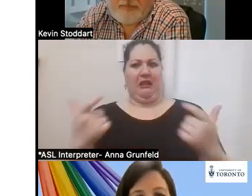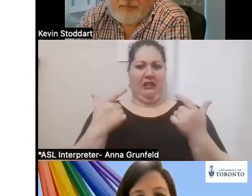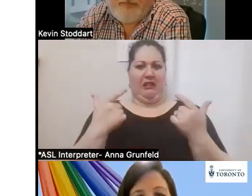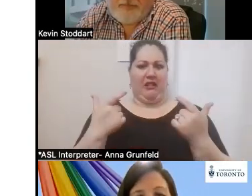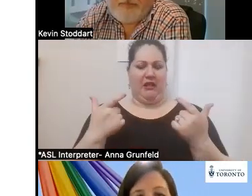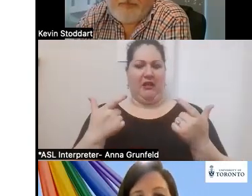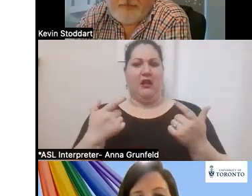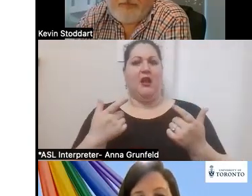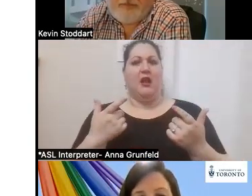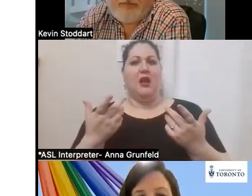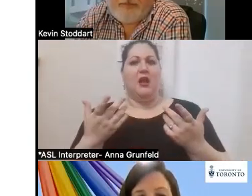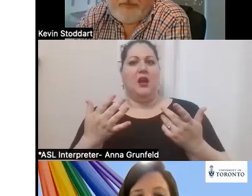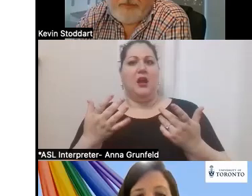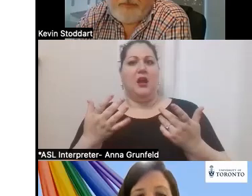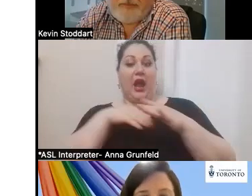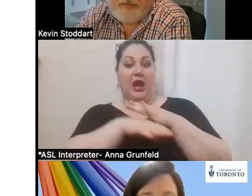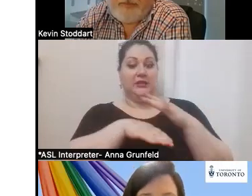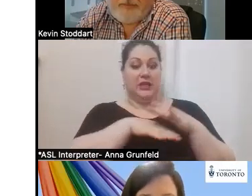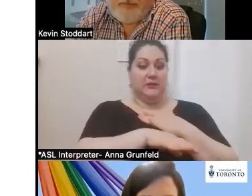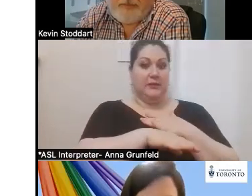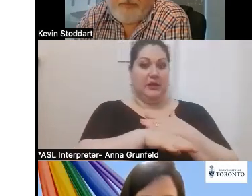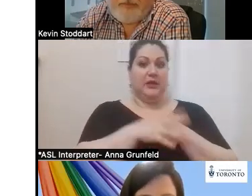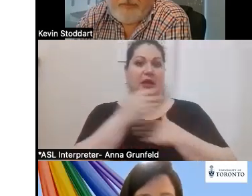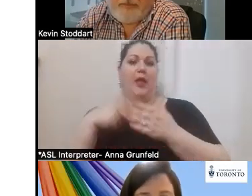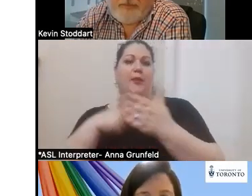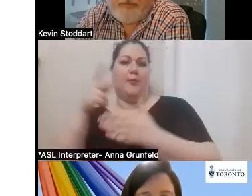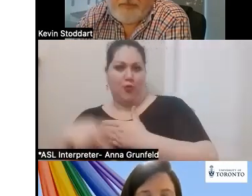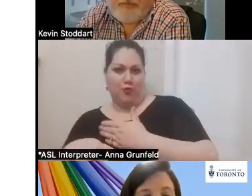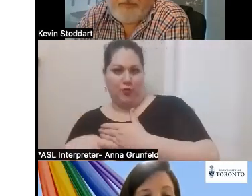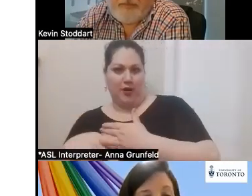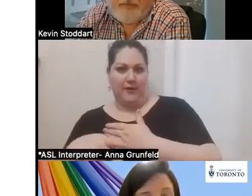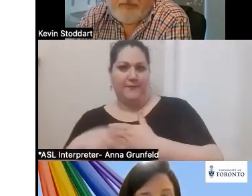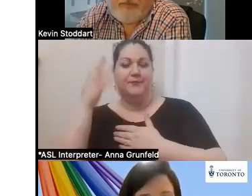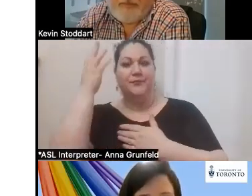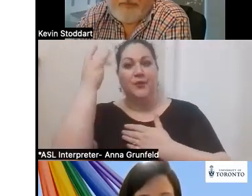program will talk about “not meeting essential requirements or competencies.”